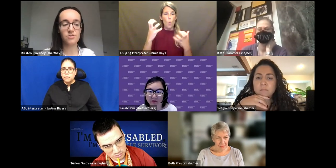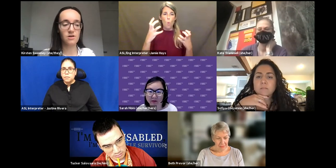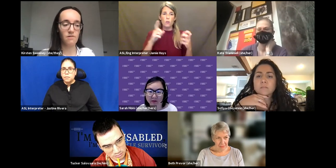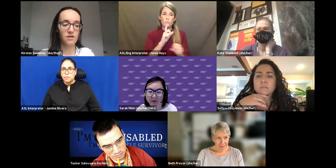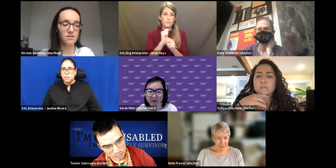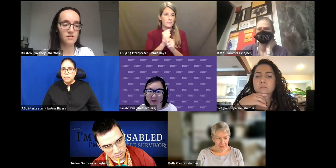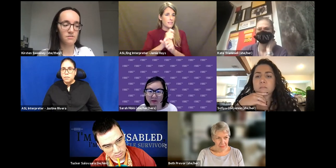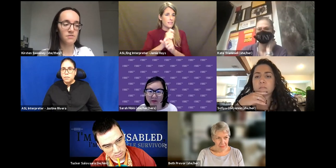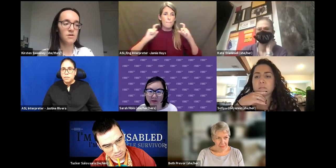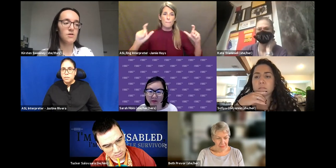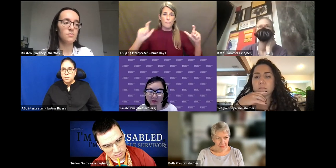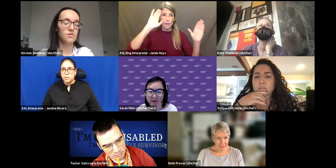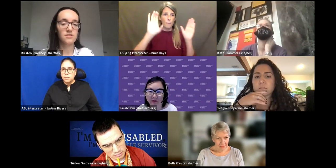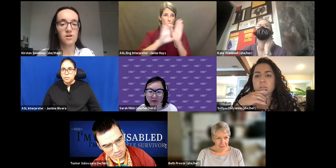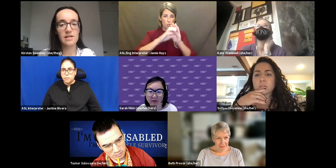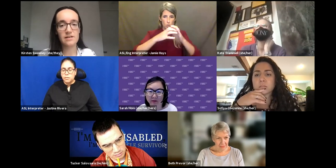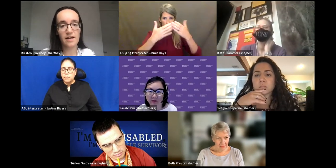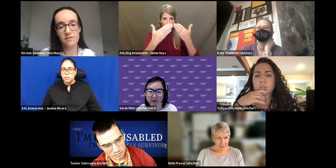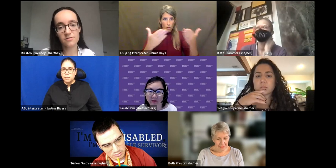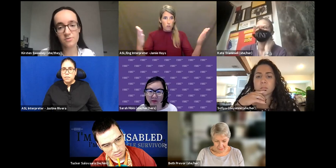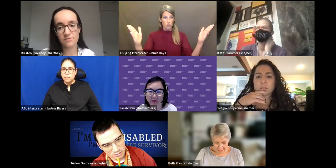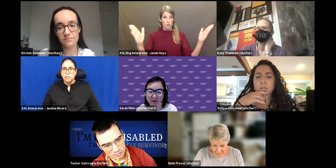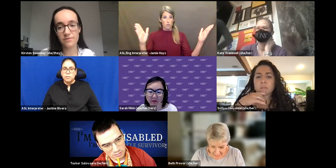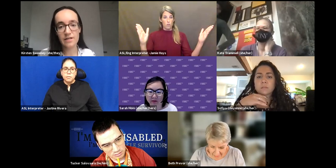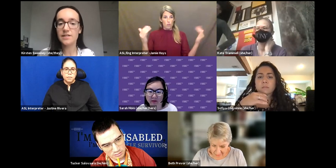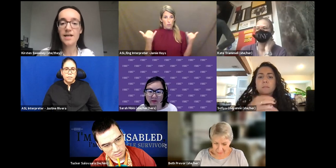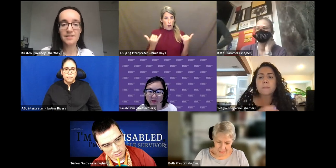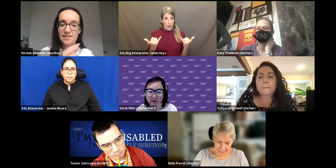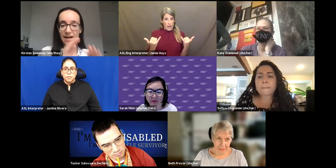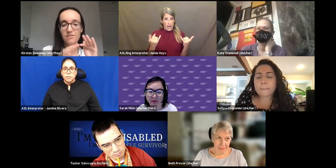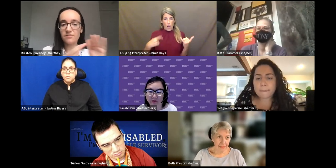to go on. You know, we're starting now sort of testing out